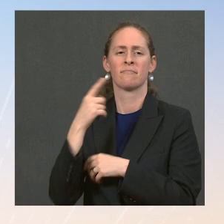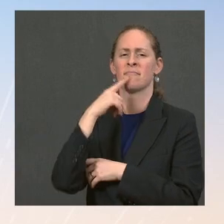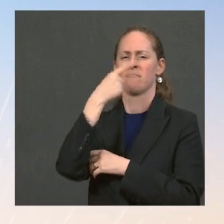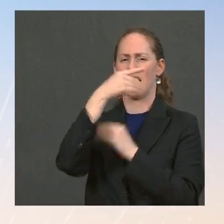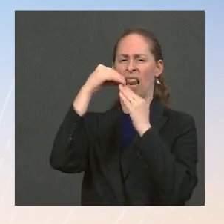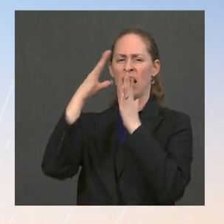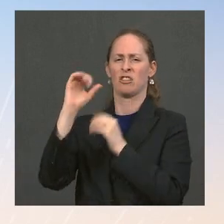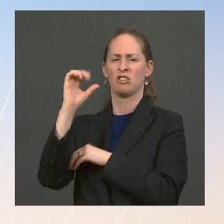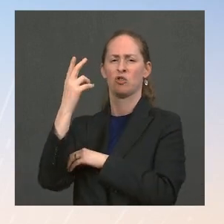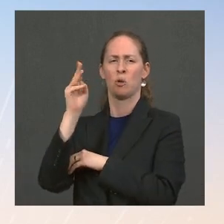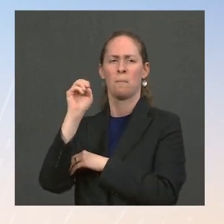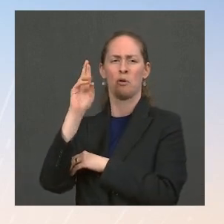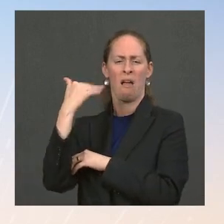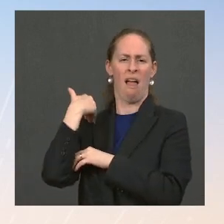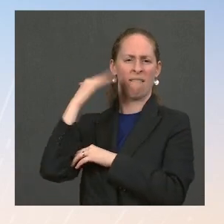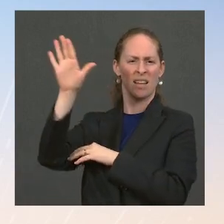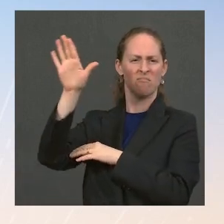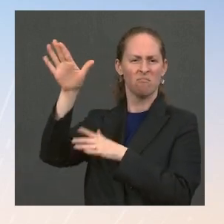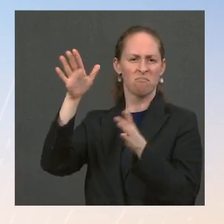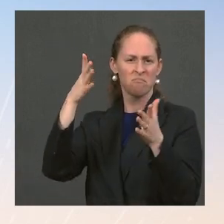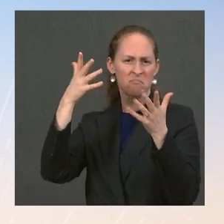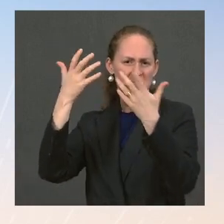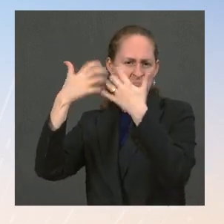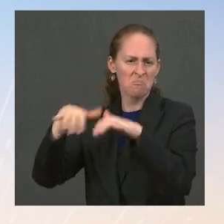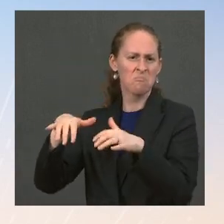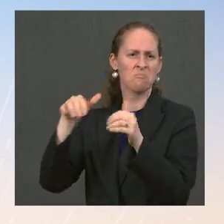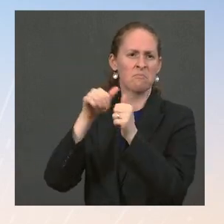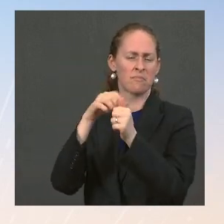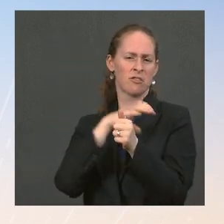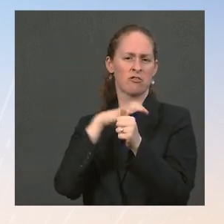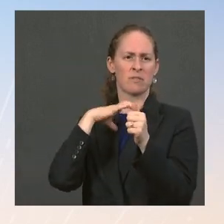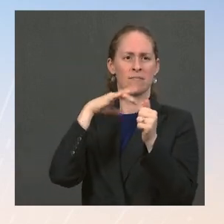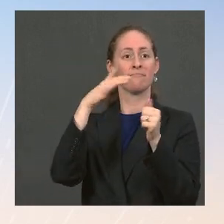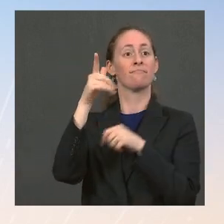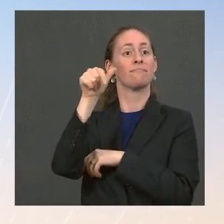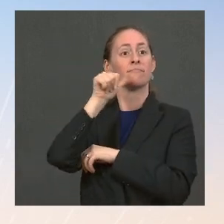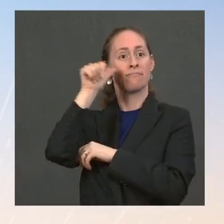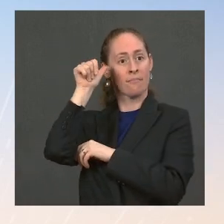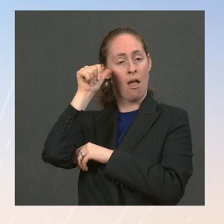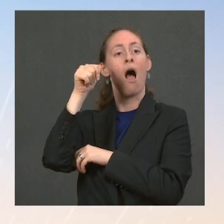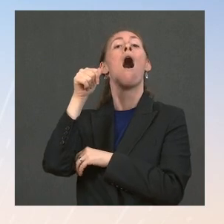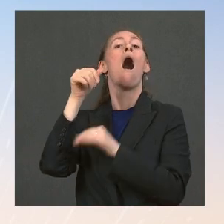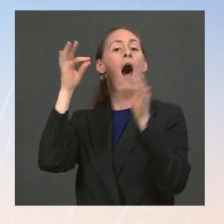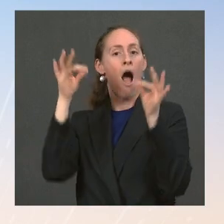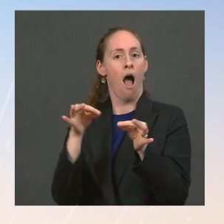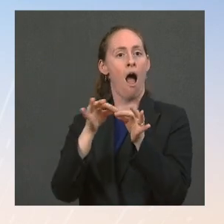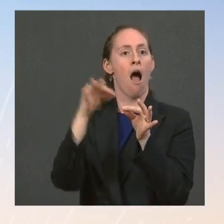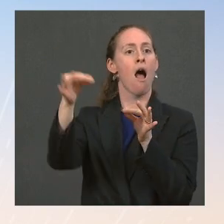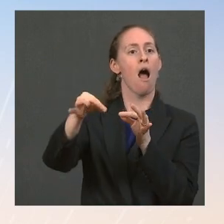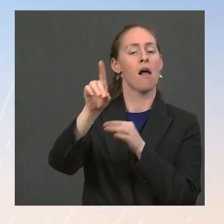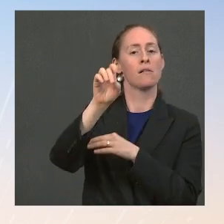on the short-term extension last night. And we'll work closely with him and his team over the course of the period ahead. The Press: And has the President